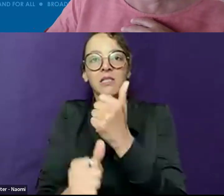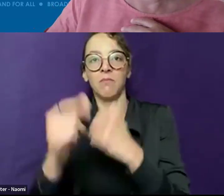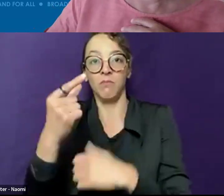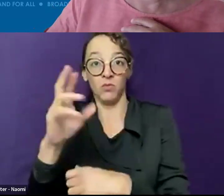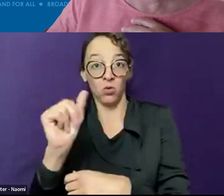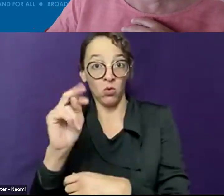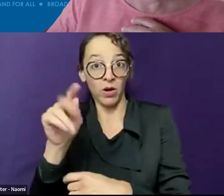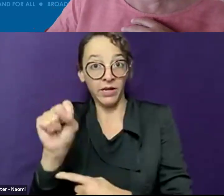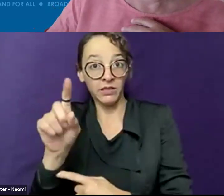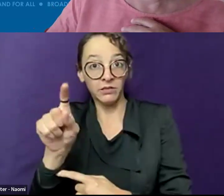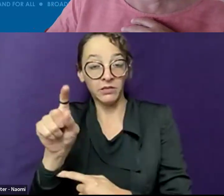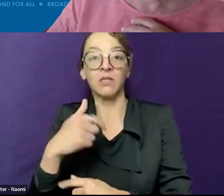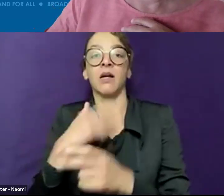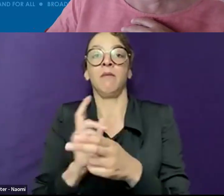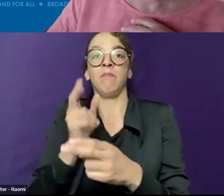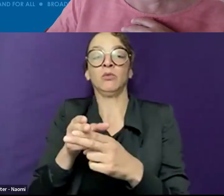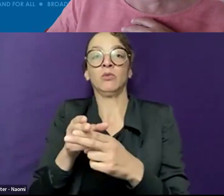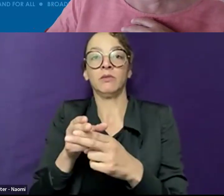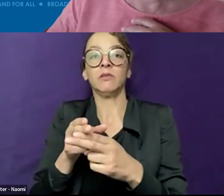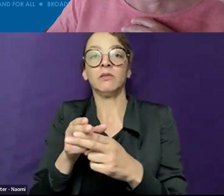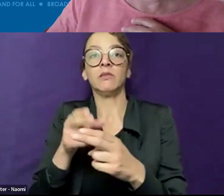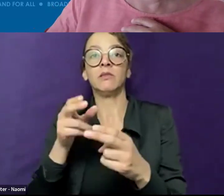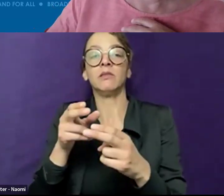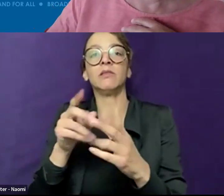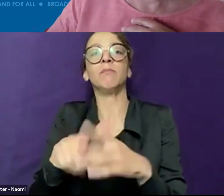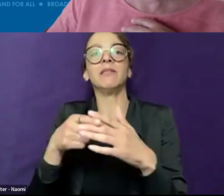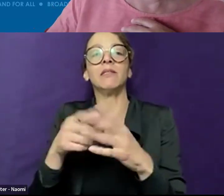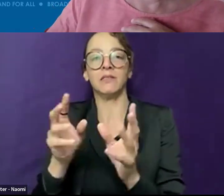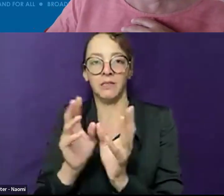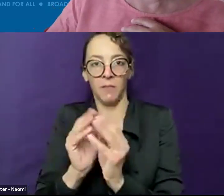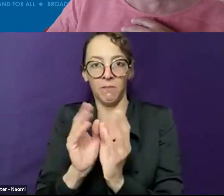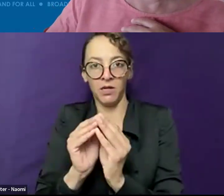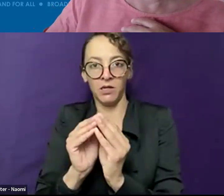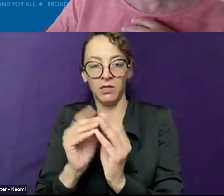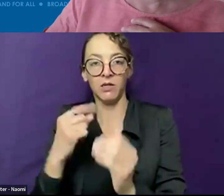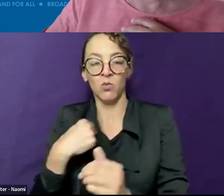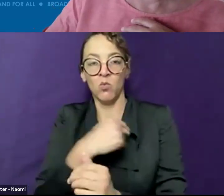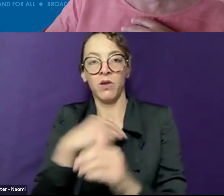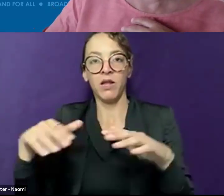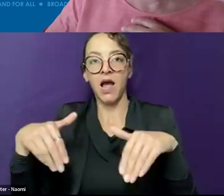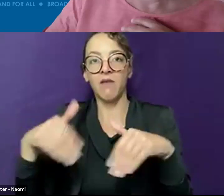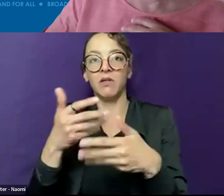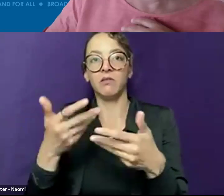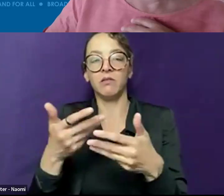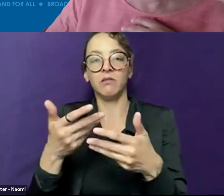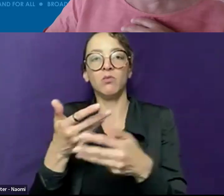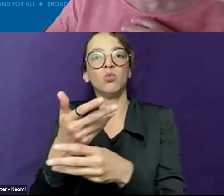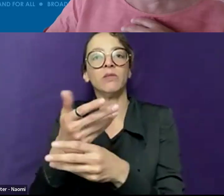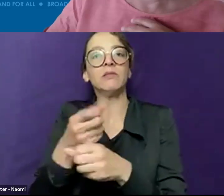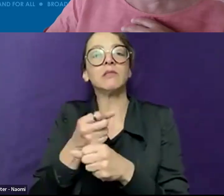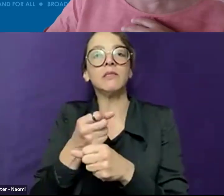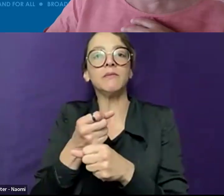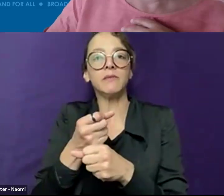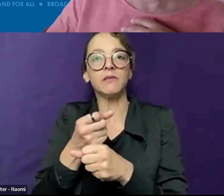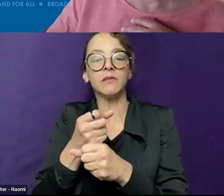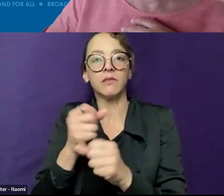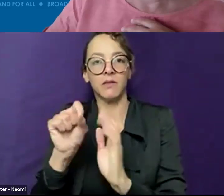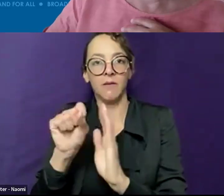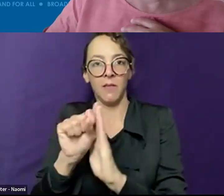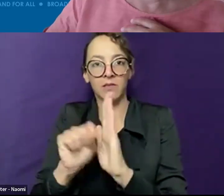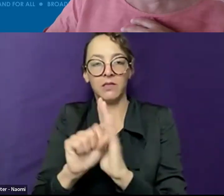at the top of the of the meeting that we have not yet received the the State Capacity Grant from